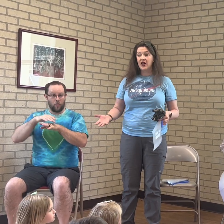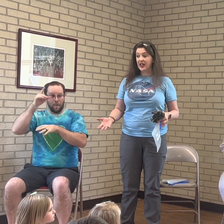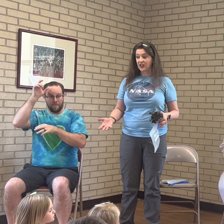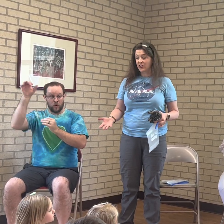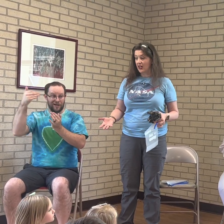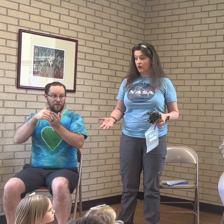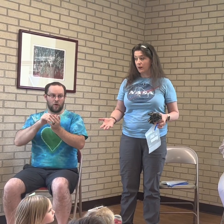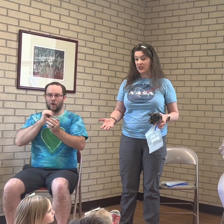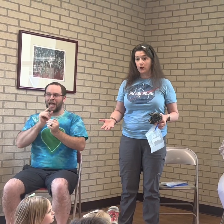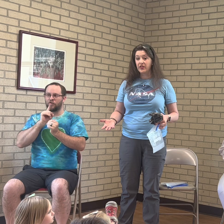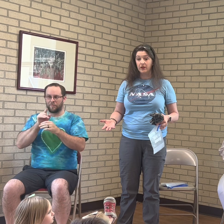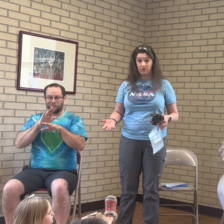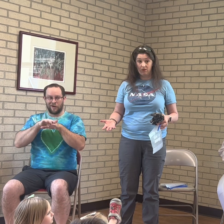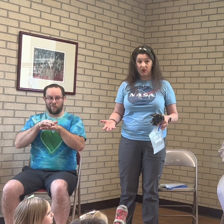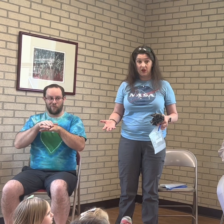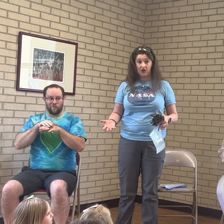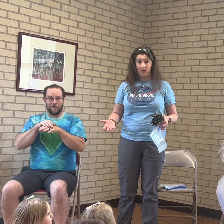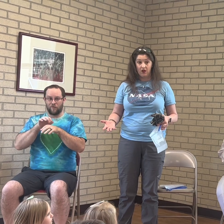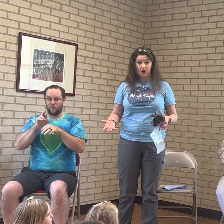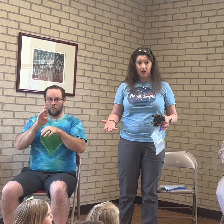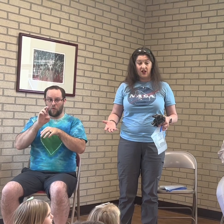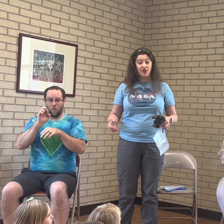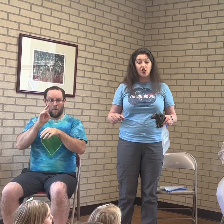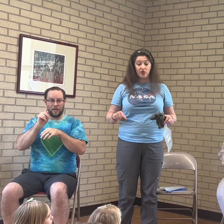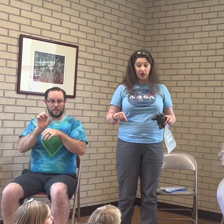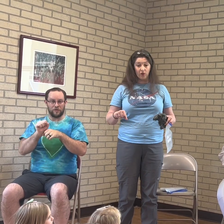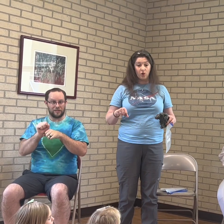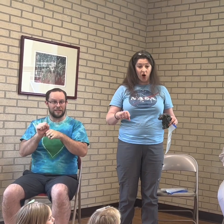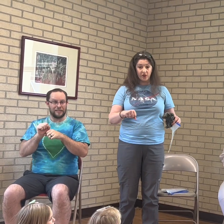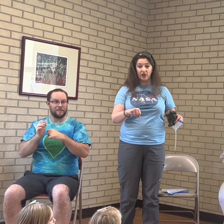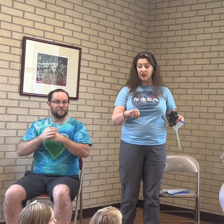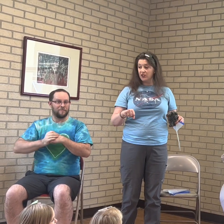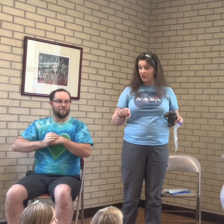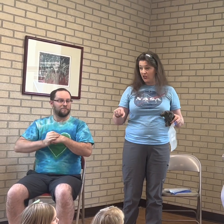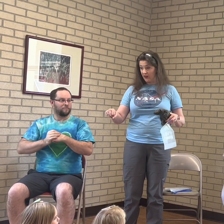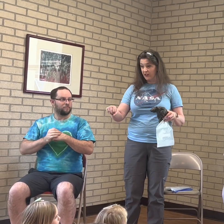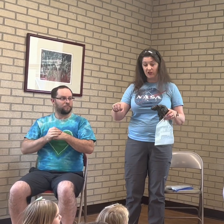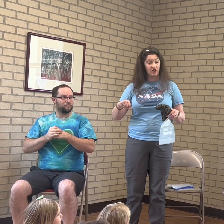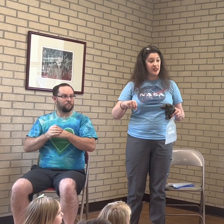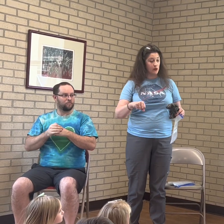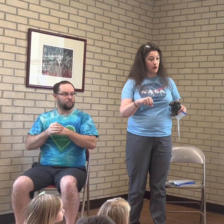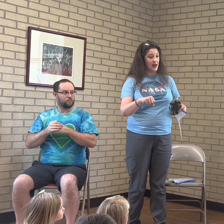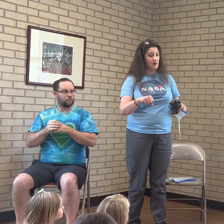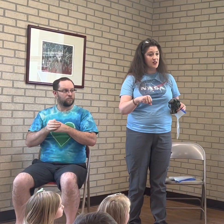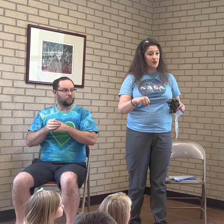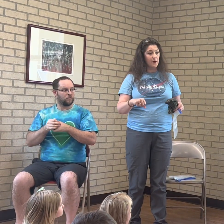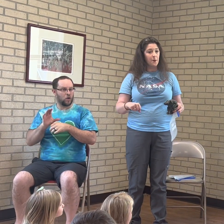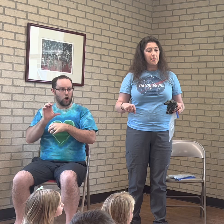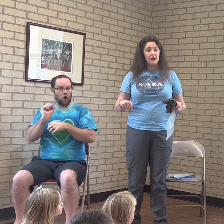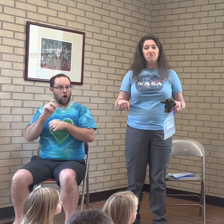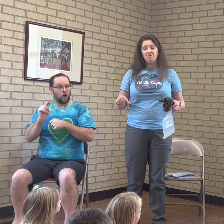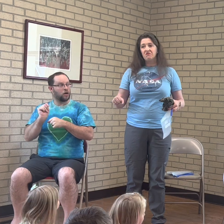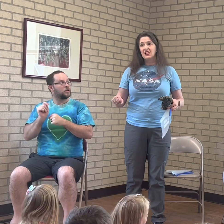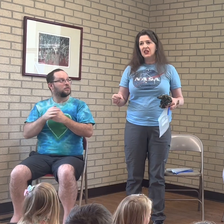not actually have robots with them, their carts they are going to use to carry their gear around,